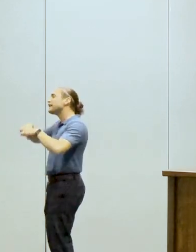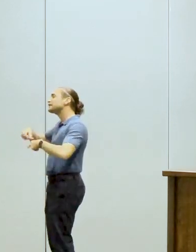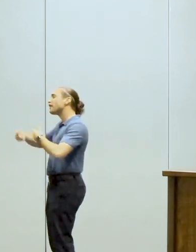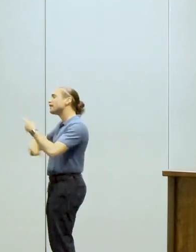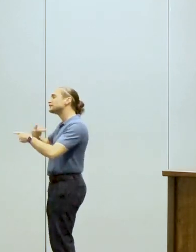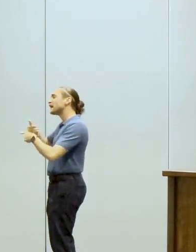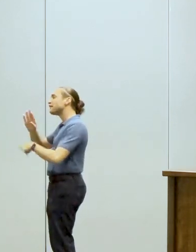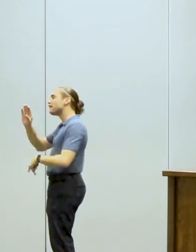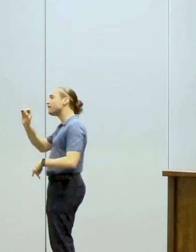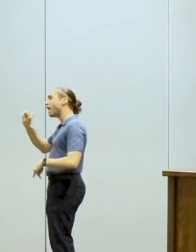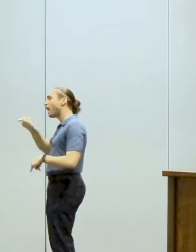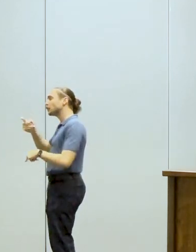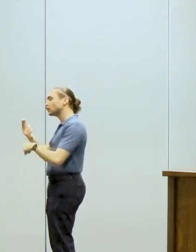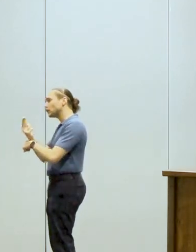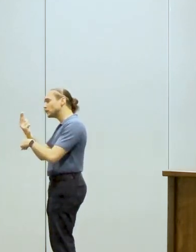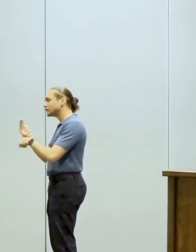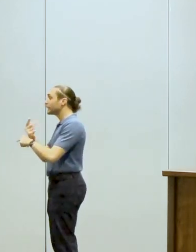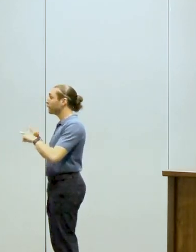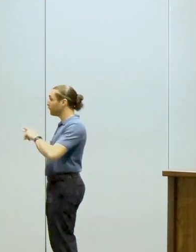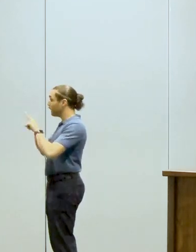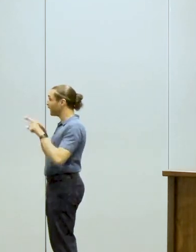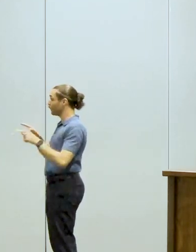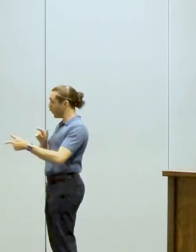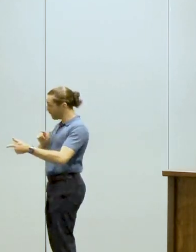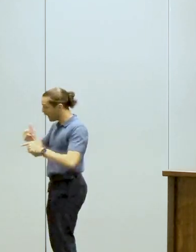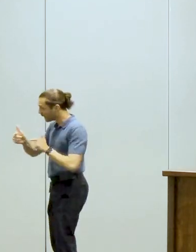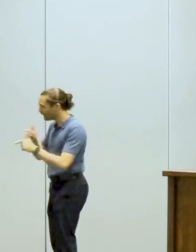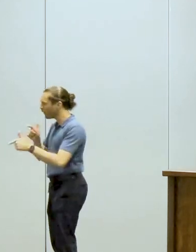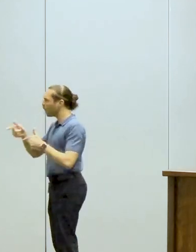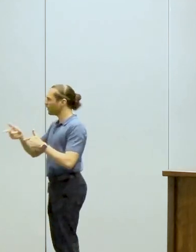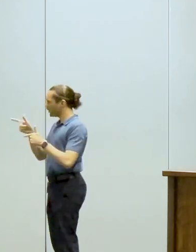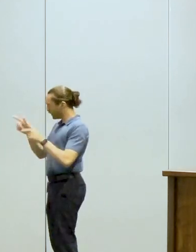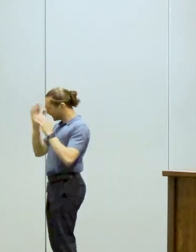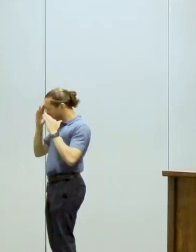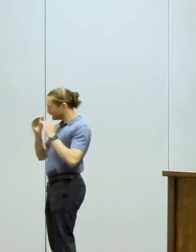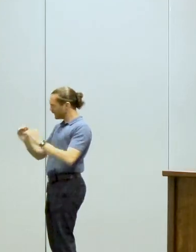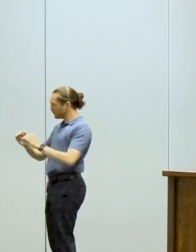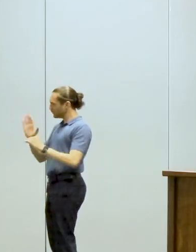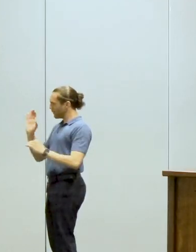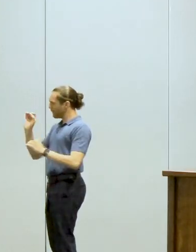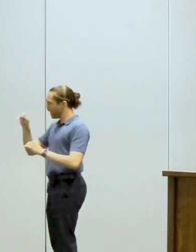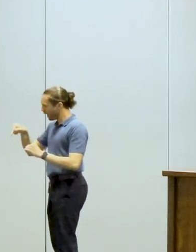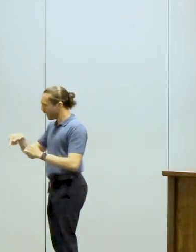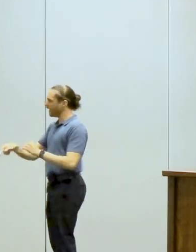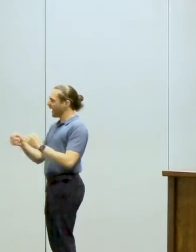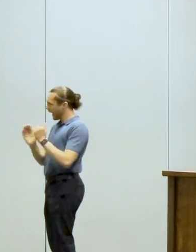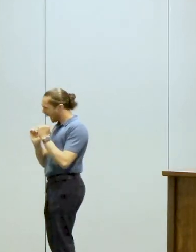back and forth. You've created this study bot who can assist you with the study guide. So it's a really interesting kind